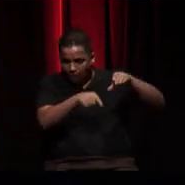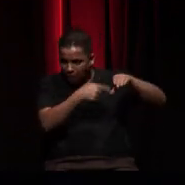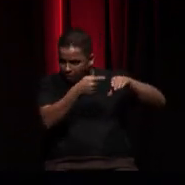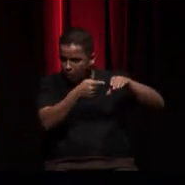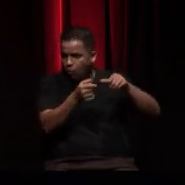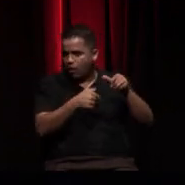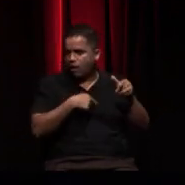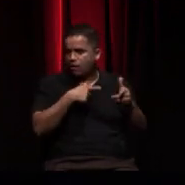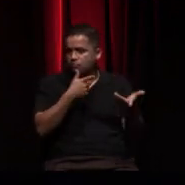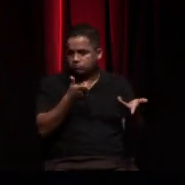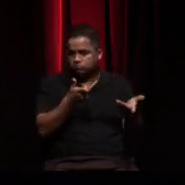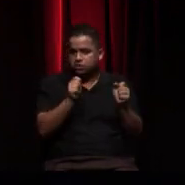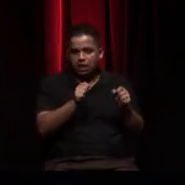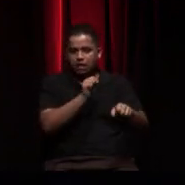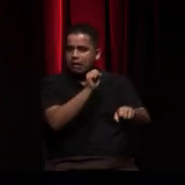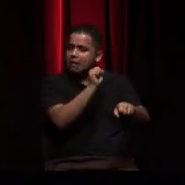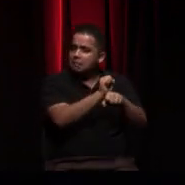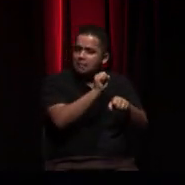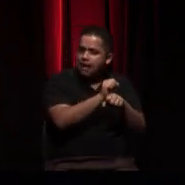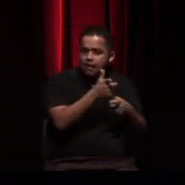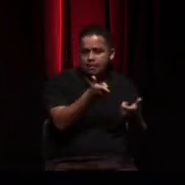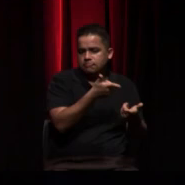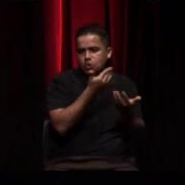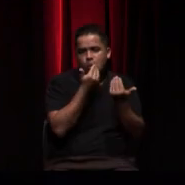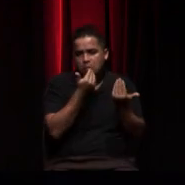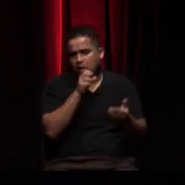could make a stop to eat or sleep.